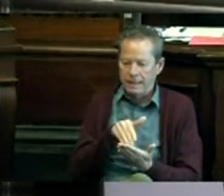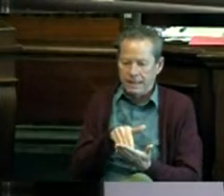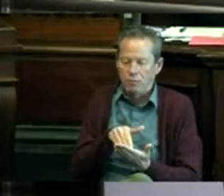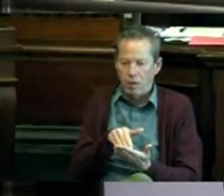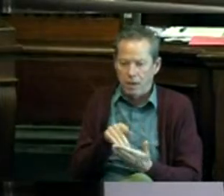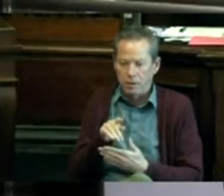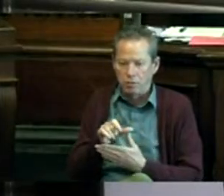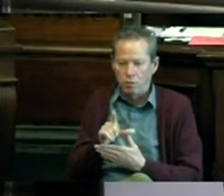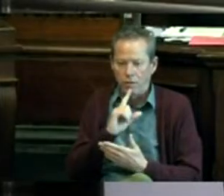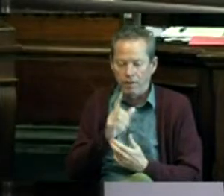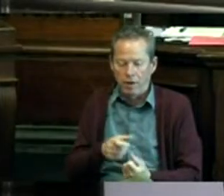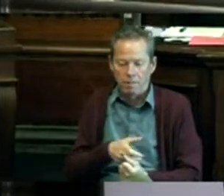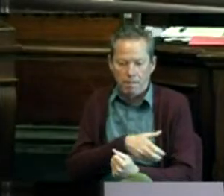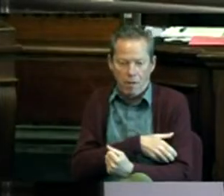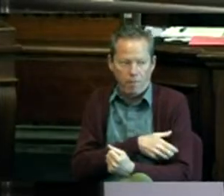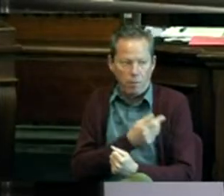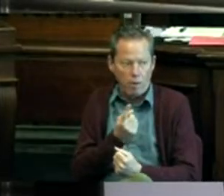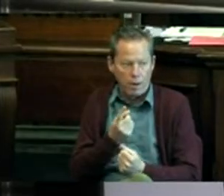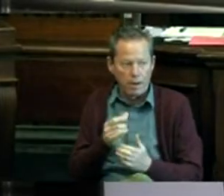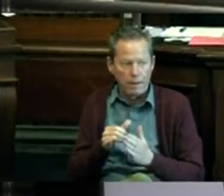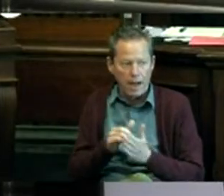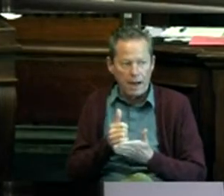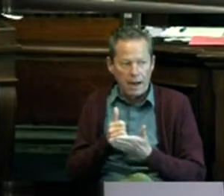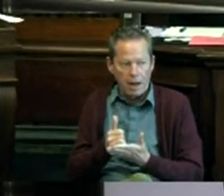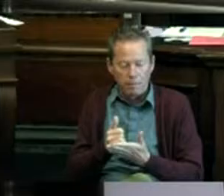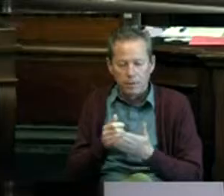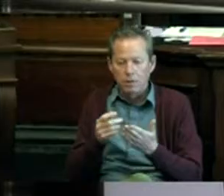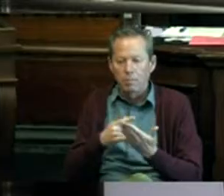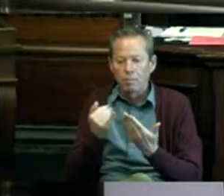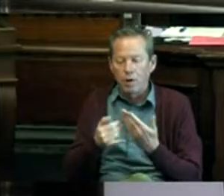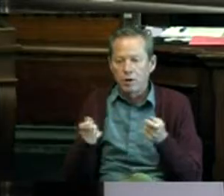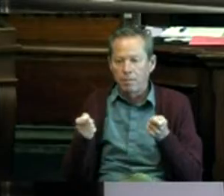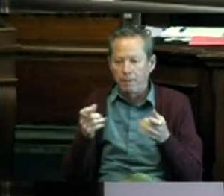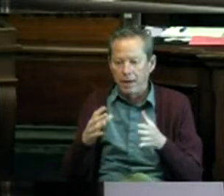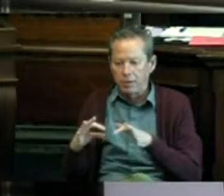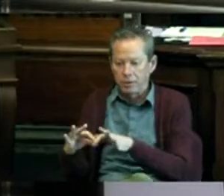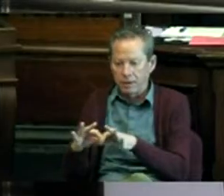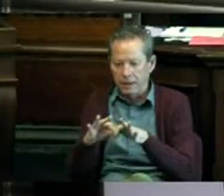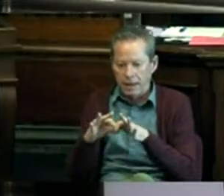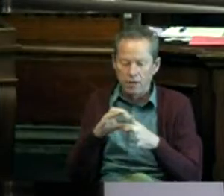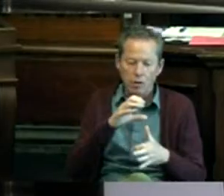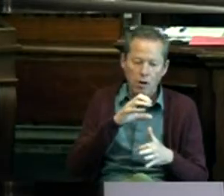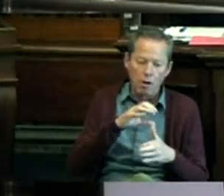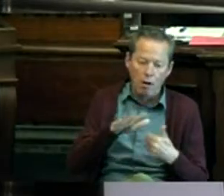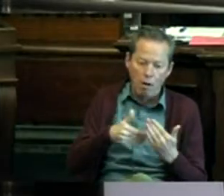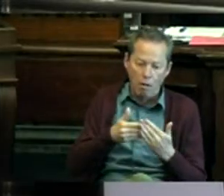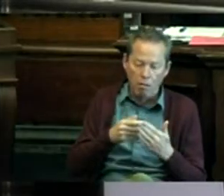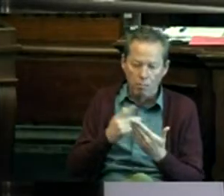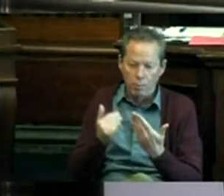and portfolio management tool is. It is a centralized tool.